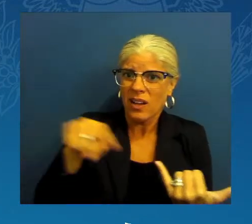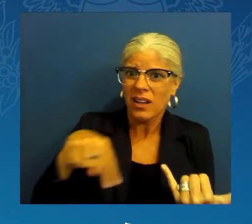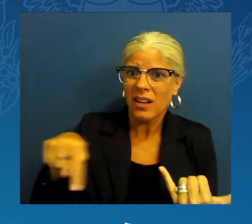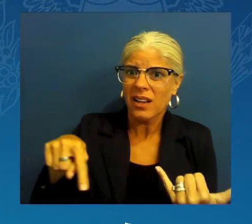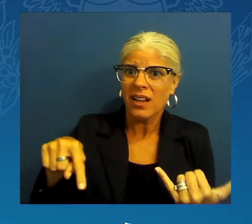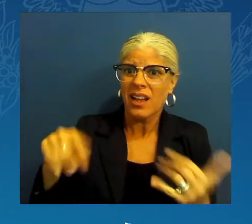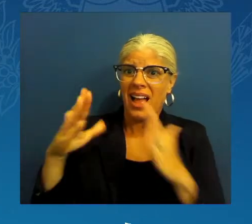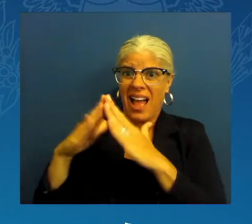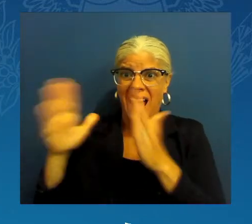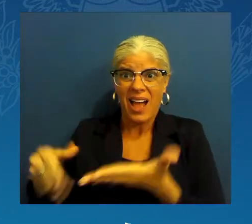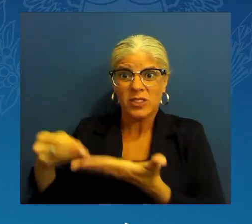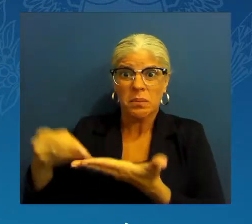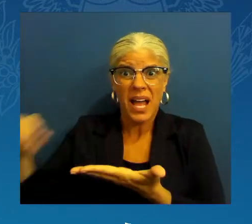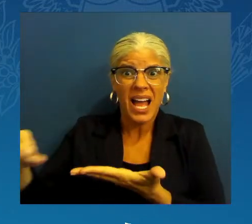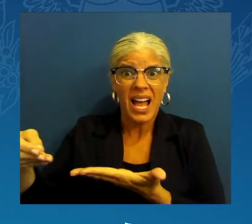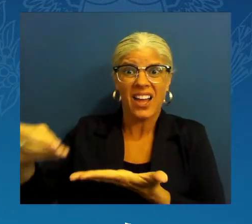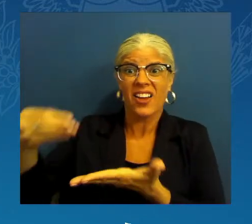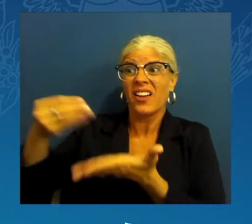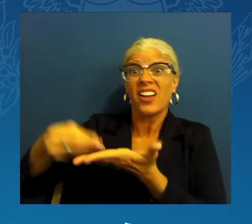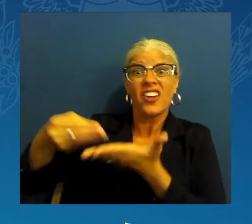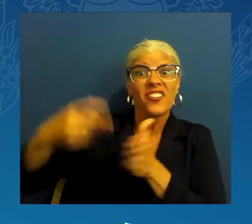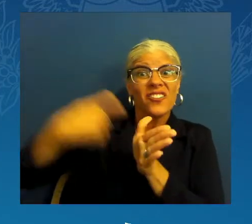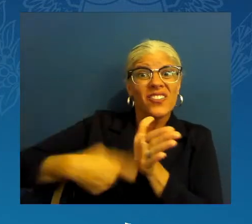and other companies use to pad their profits,